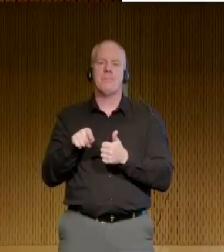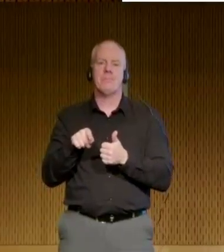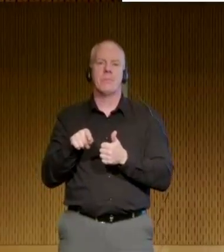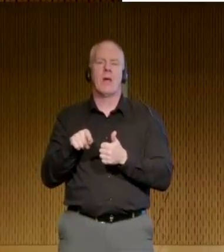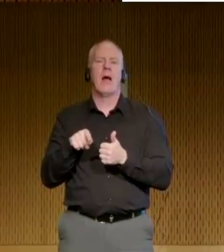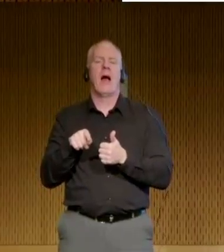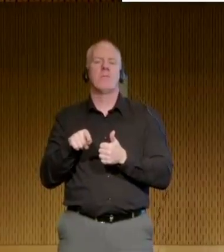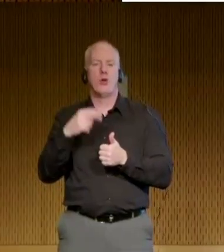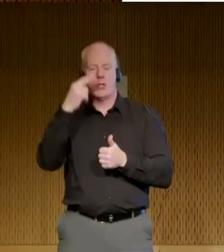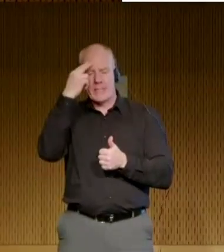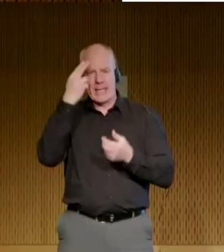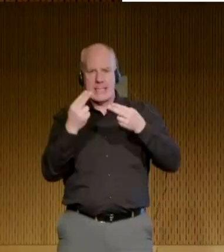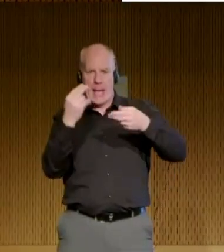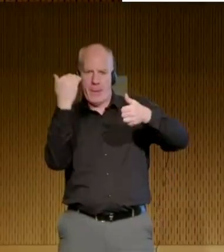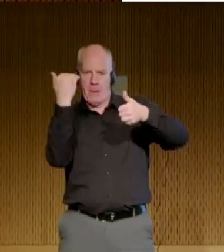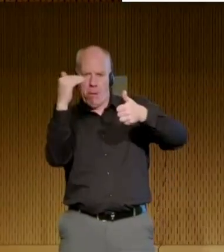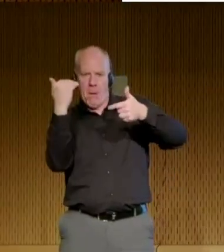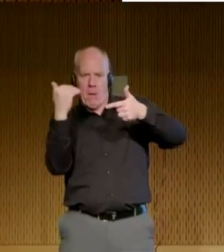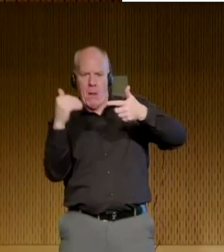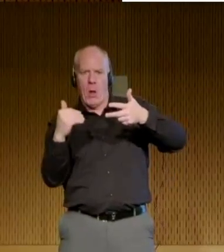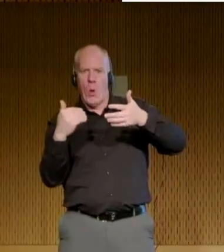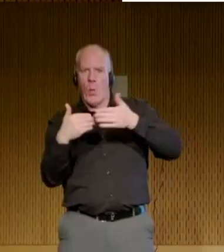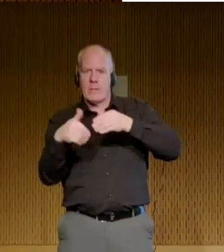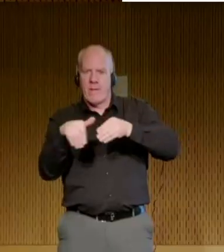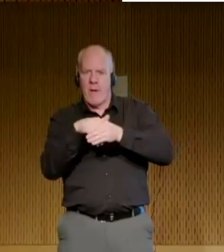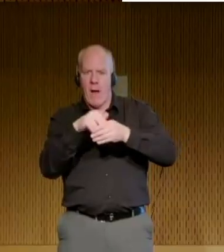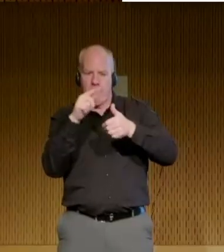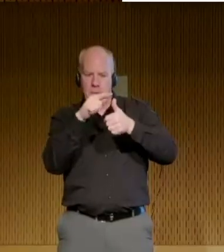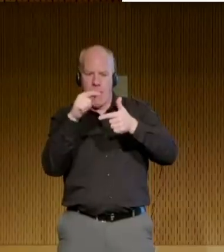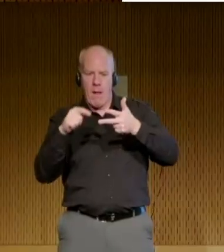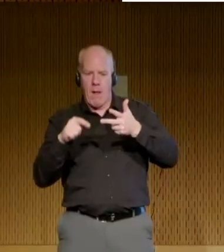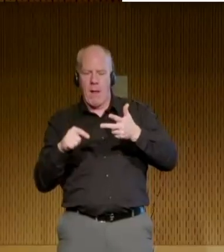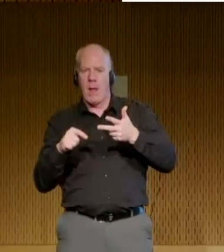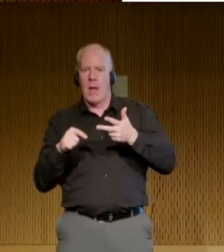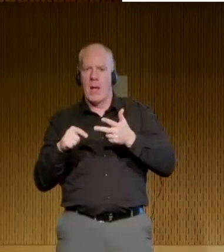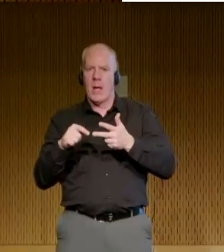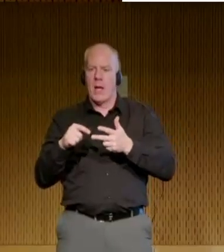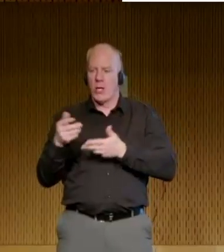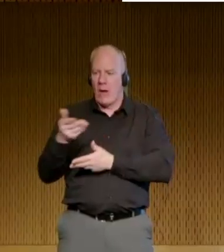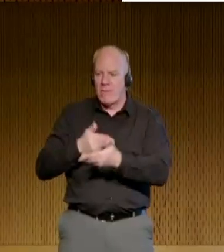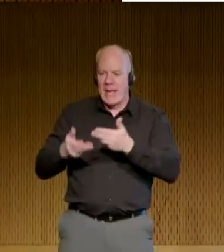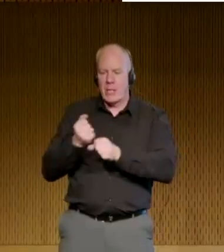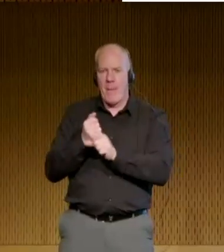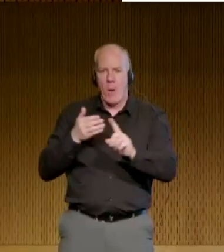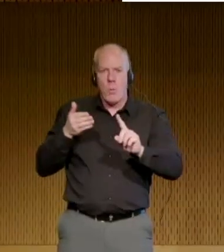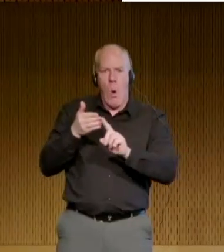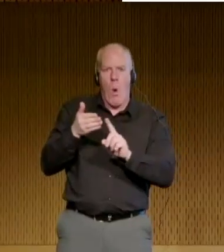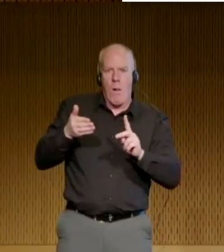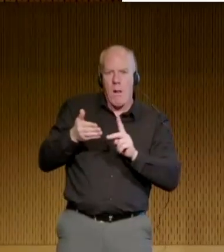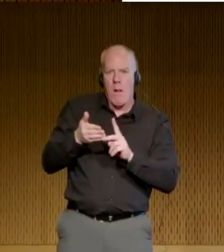the assignments. We had to have a goal review conversation. We had to do lots of things in